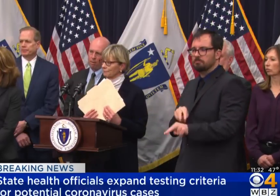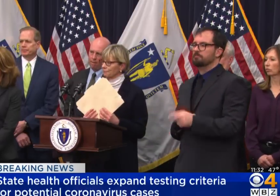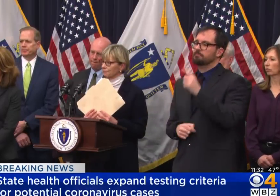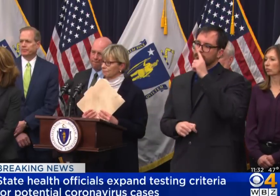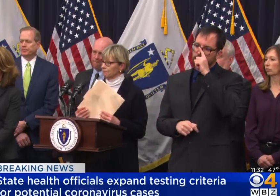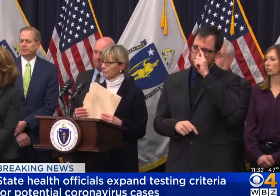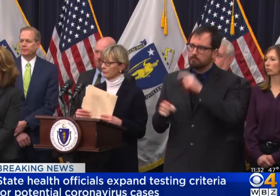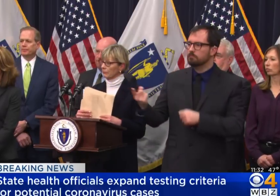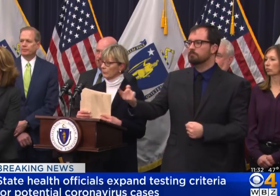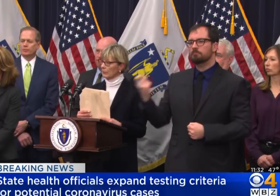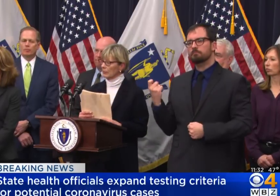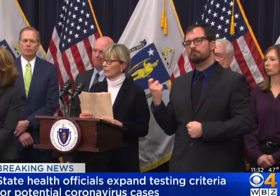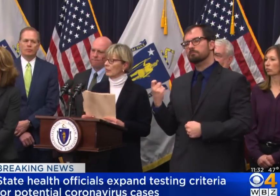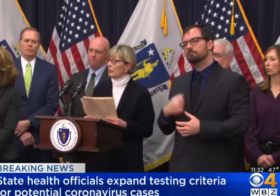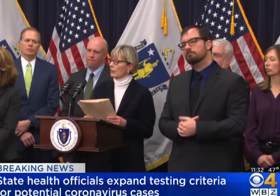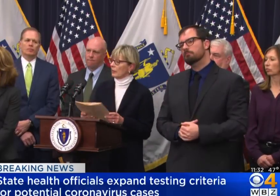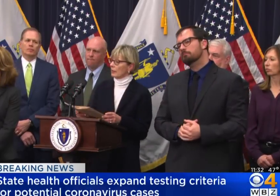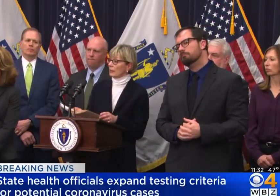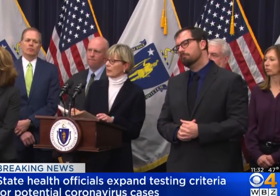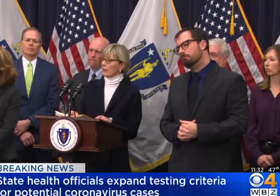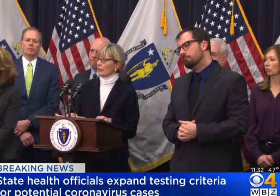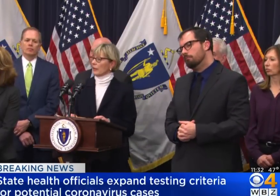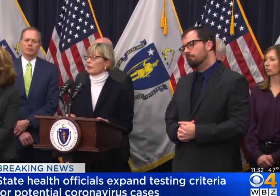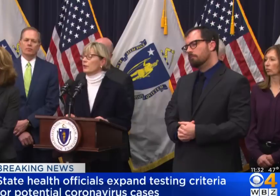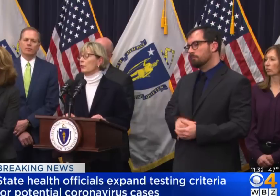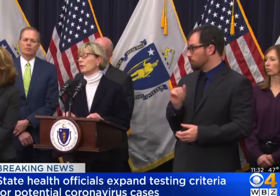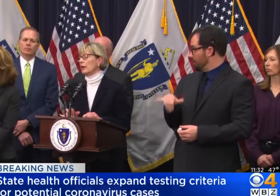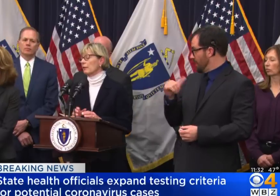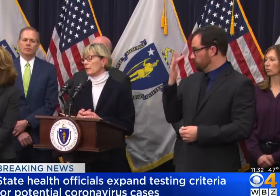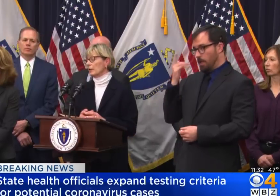IS IT CONTINUING TO CAUSE DIFFICULTIES FOR CLINICIANS ON THE FRONT LINE?